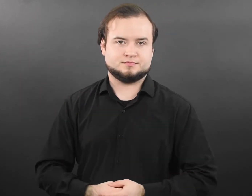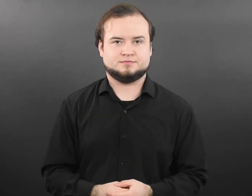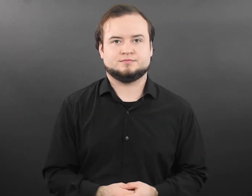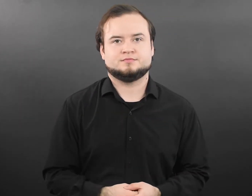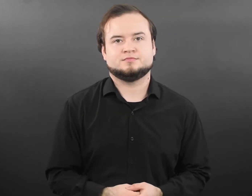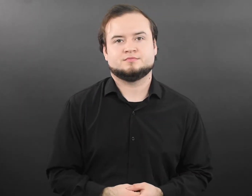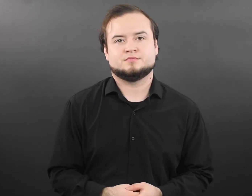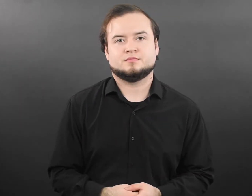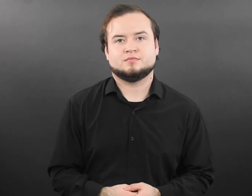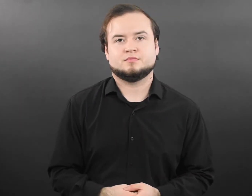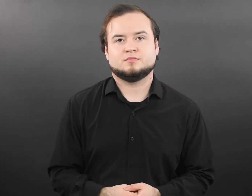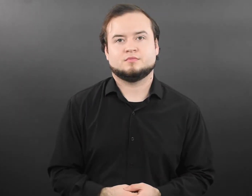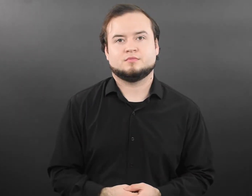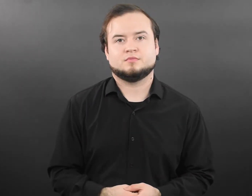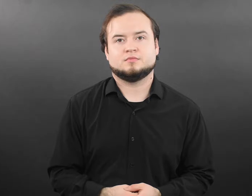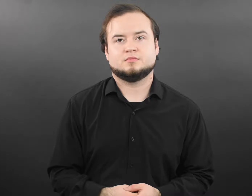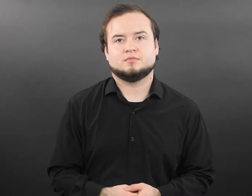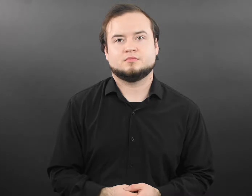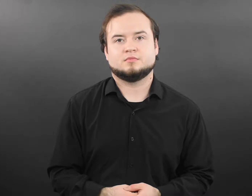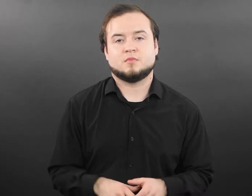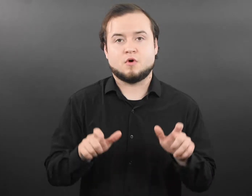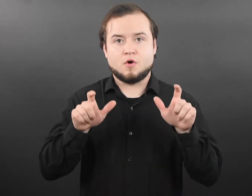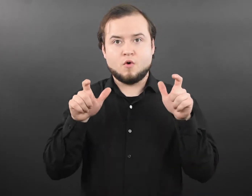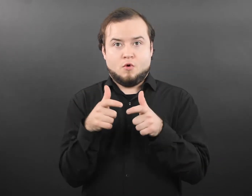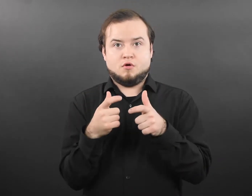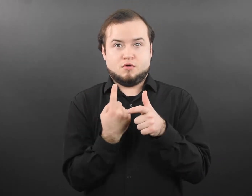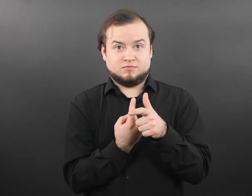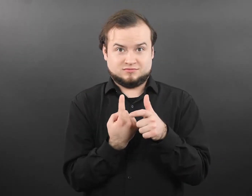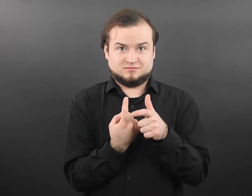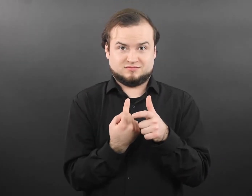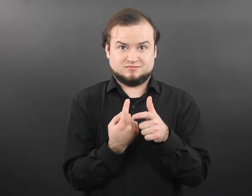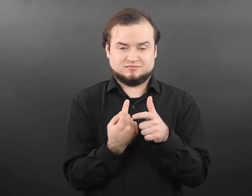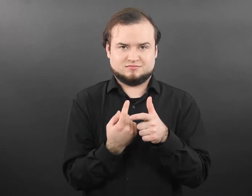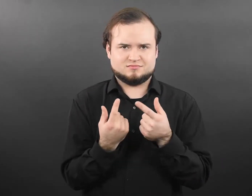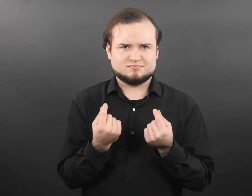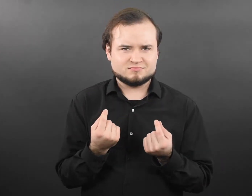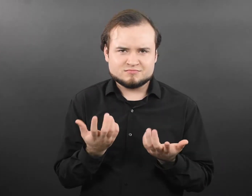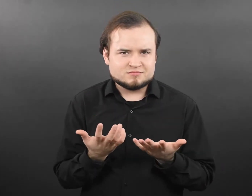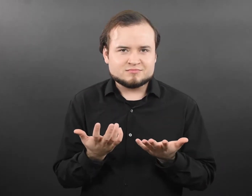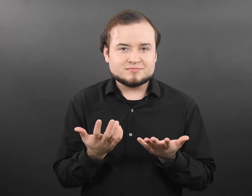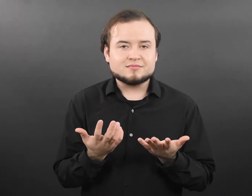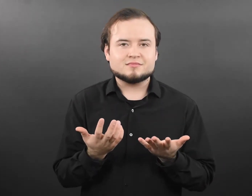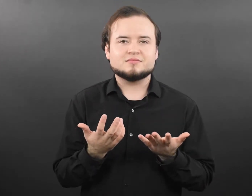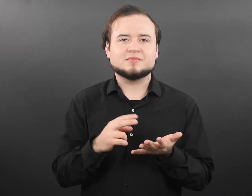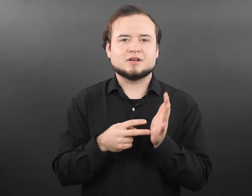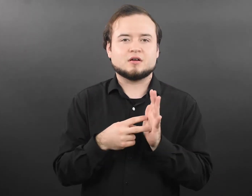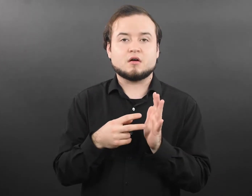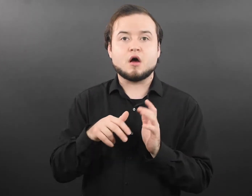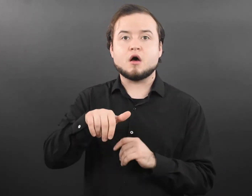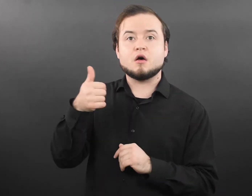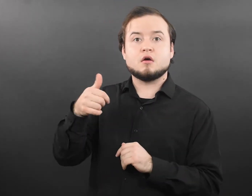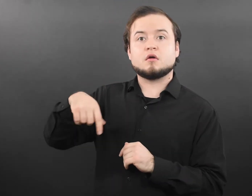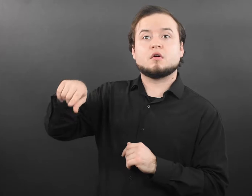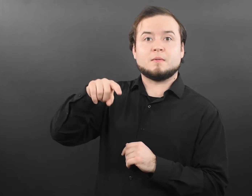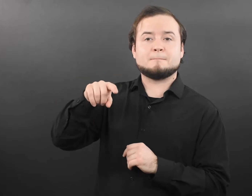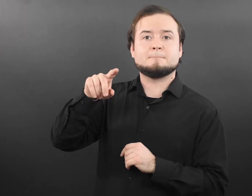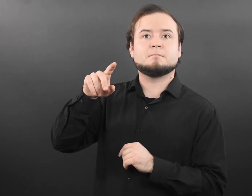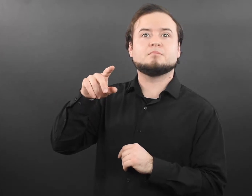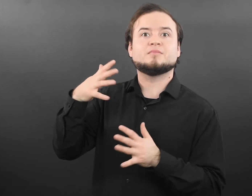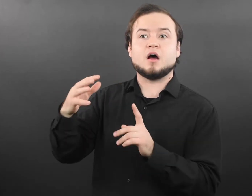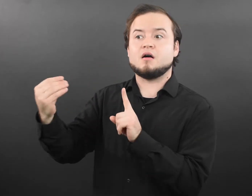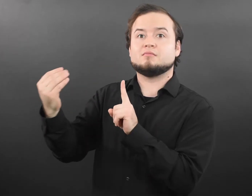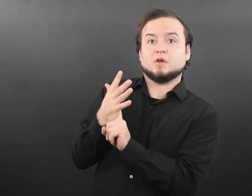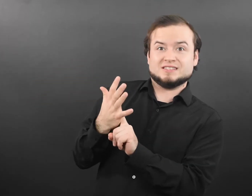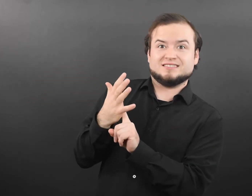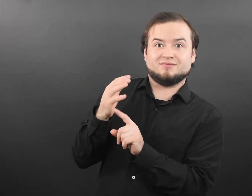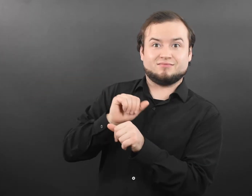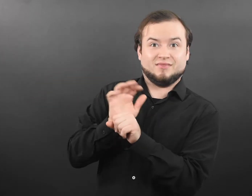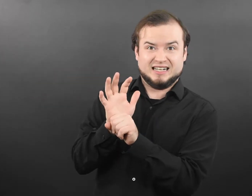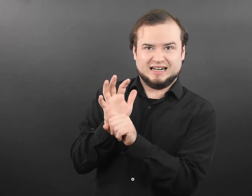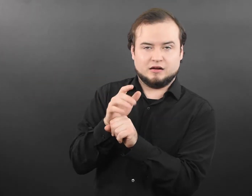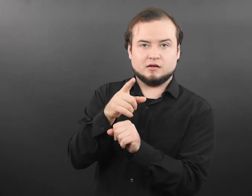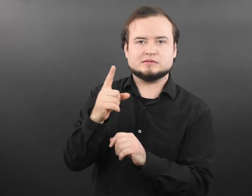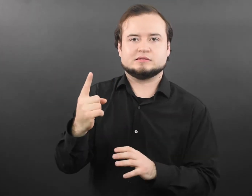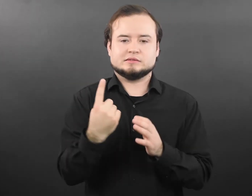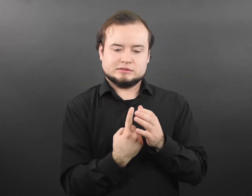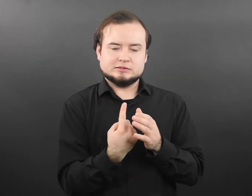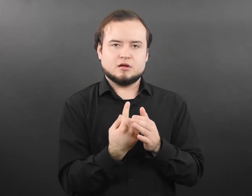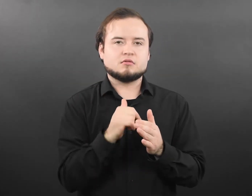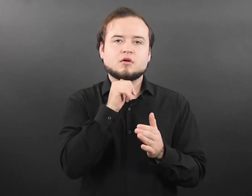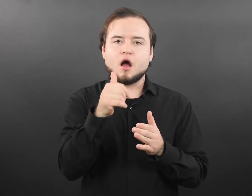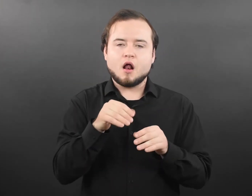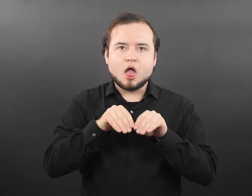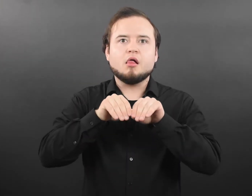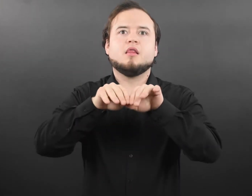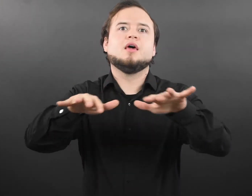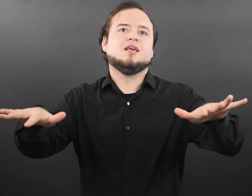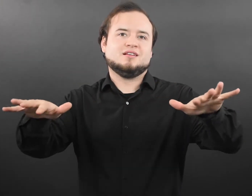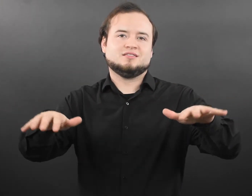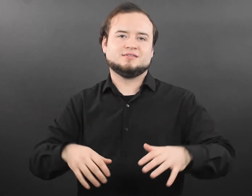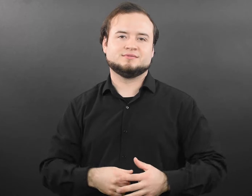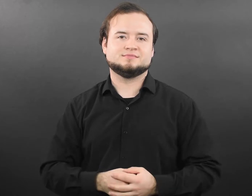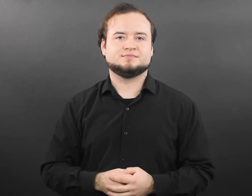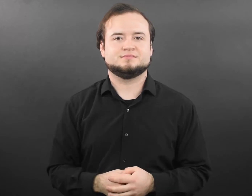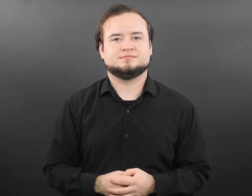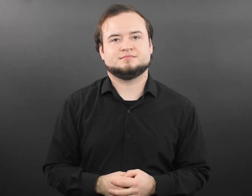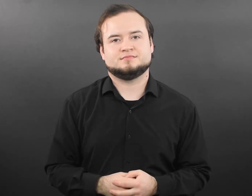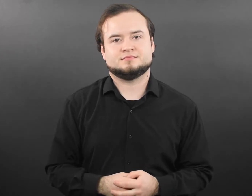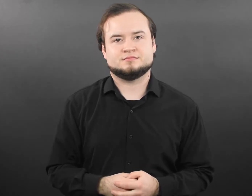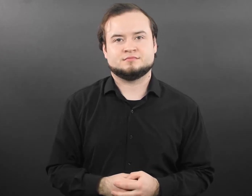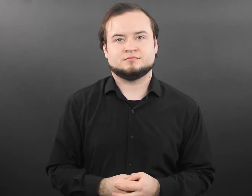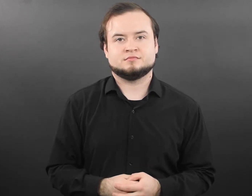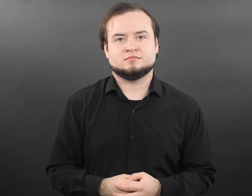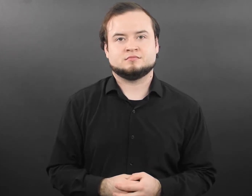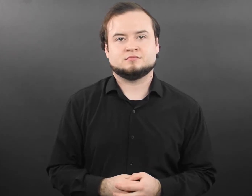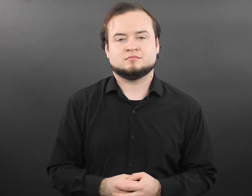Quarantine: Staying home and away from others when you might have been exposed to the virus.